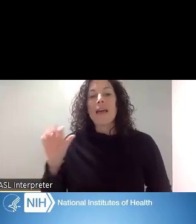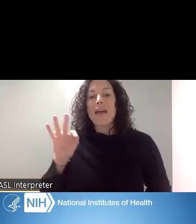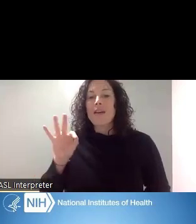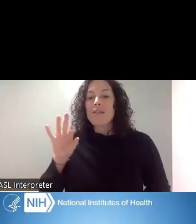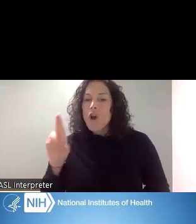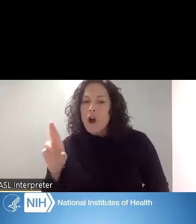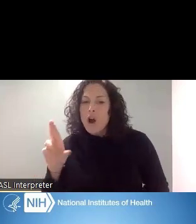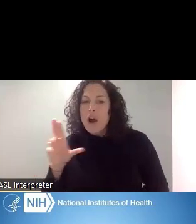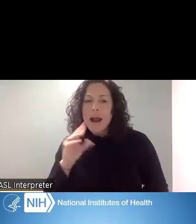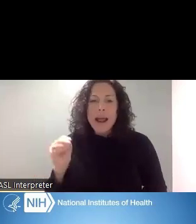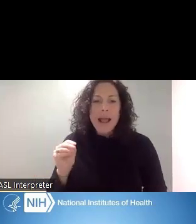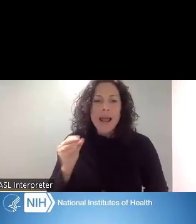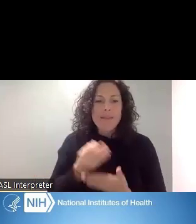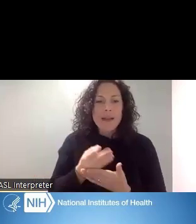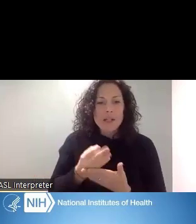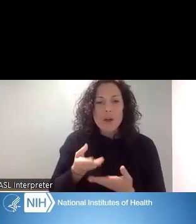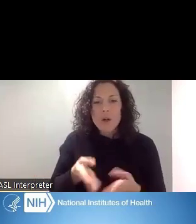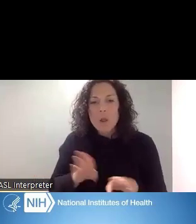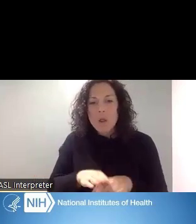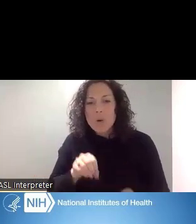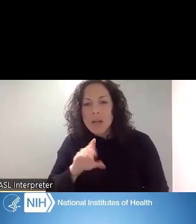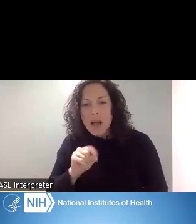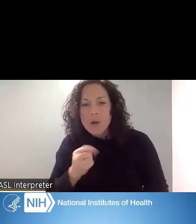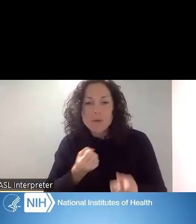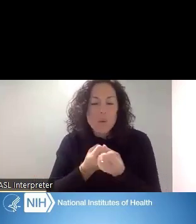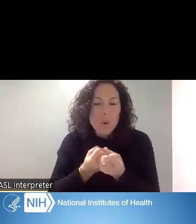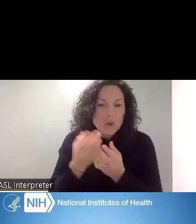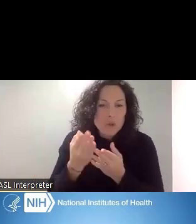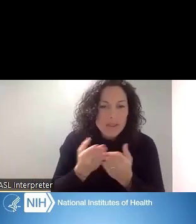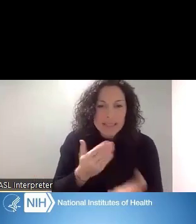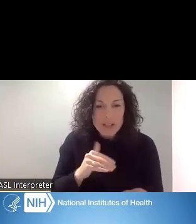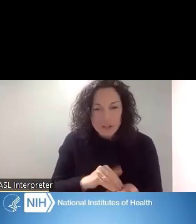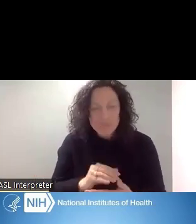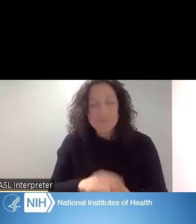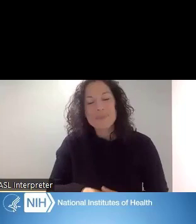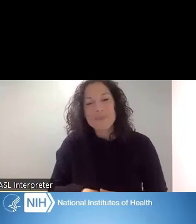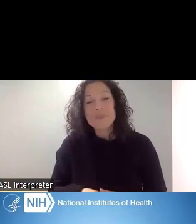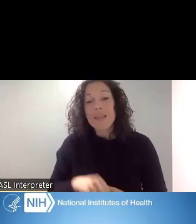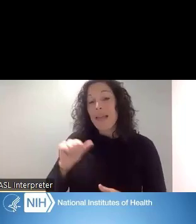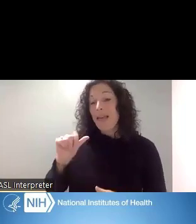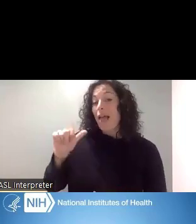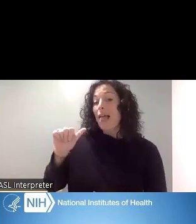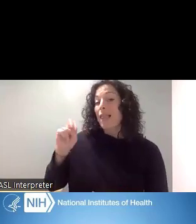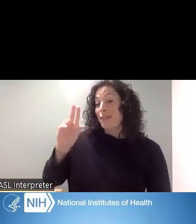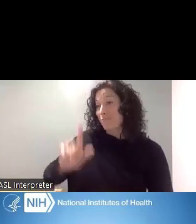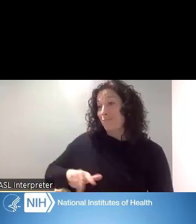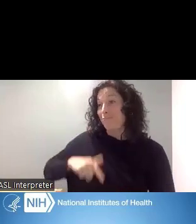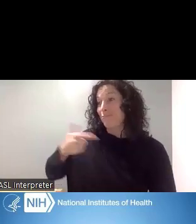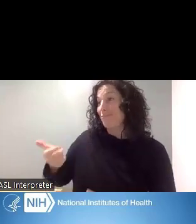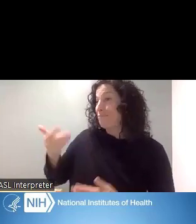and financial closeout support service center. Alan, I'm going to turn it over to you to start us off.